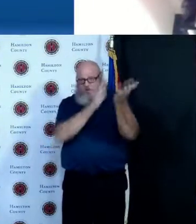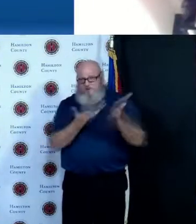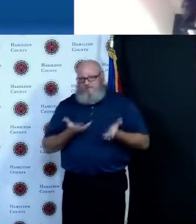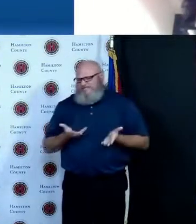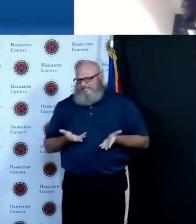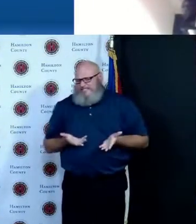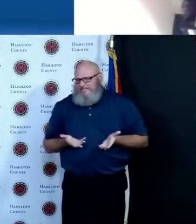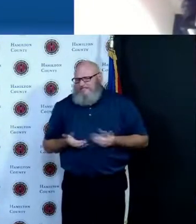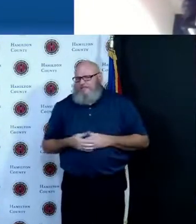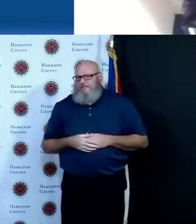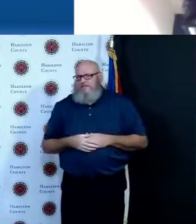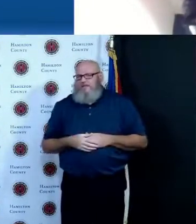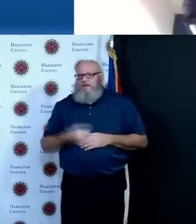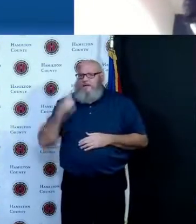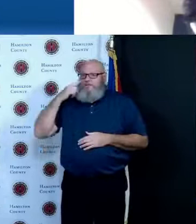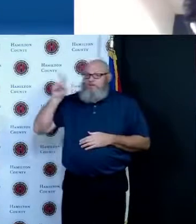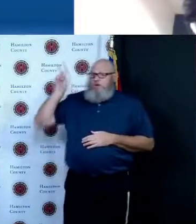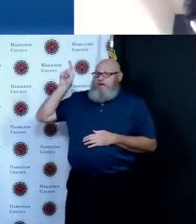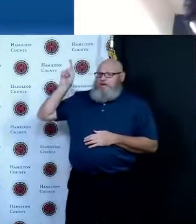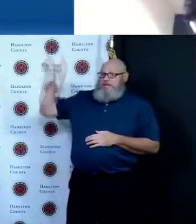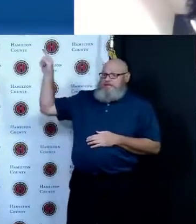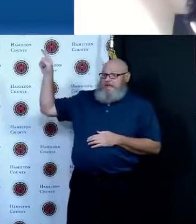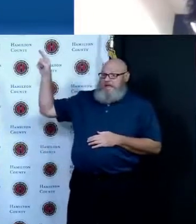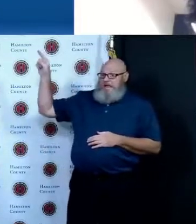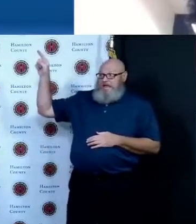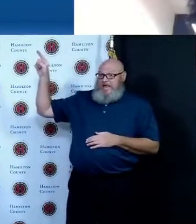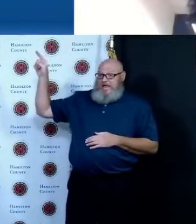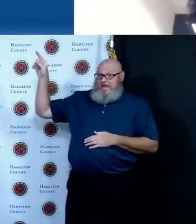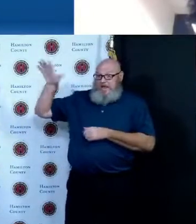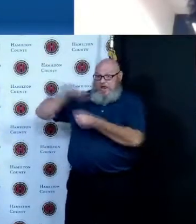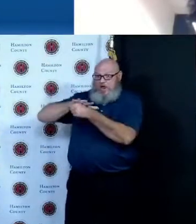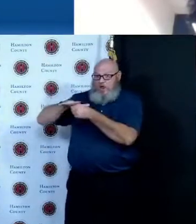the metro counties are a little different because our populations are so high and those